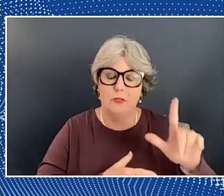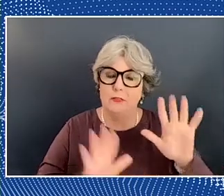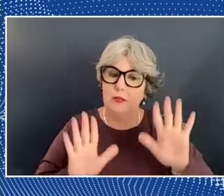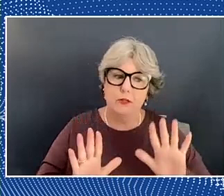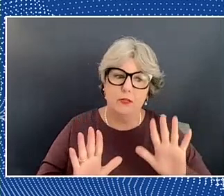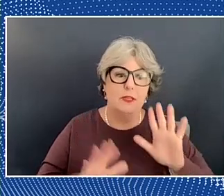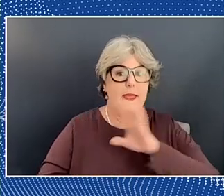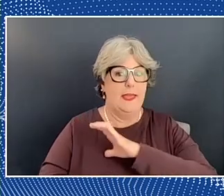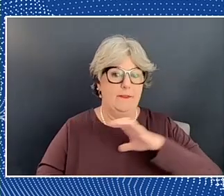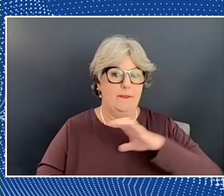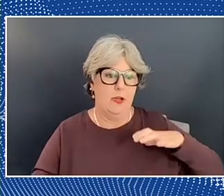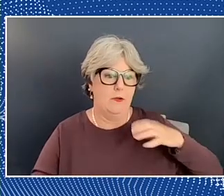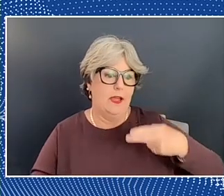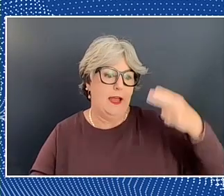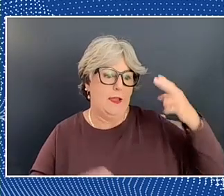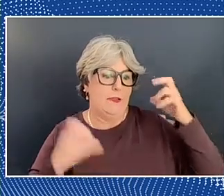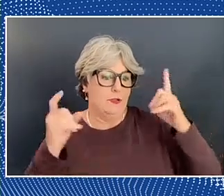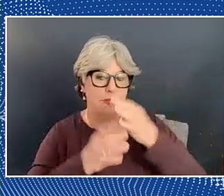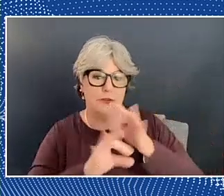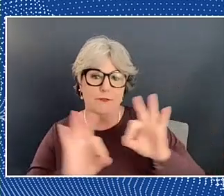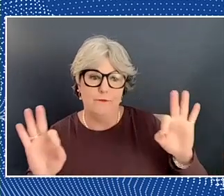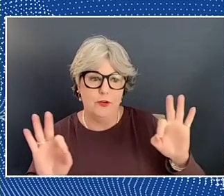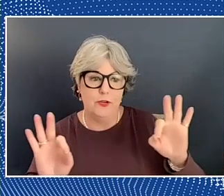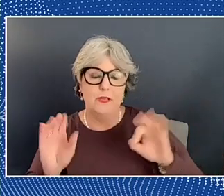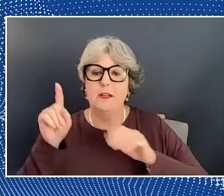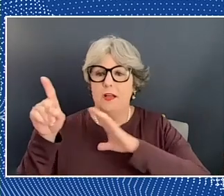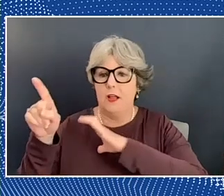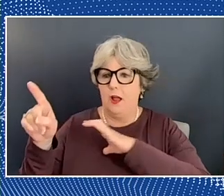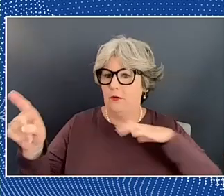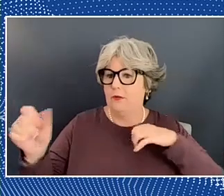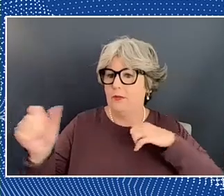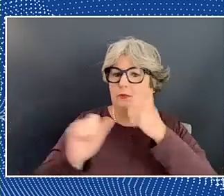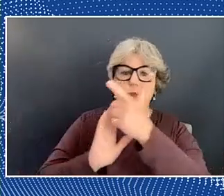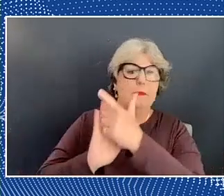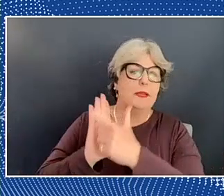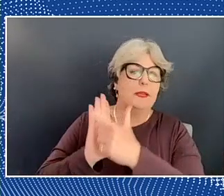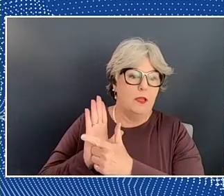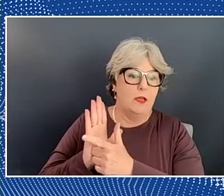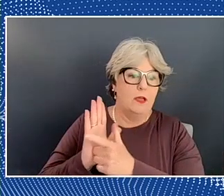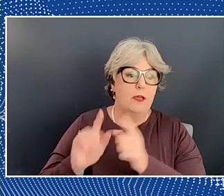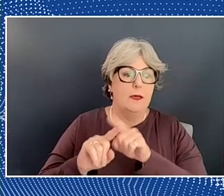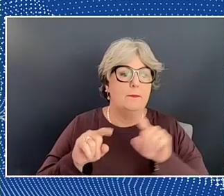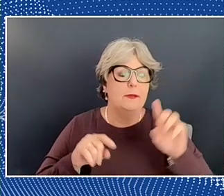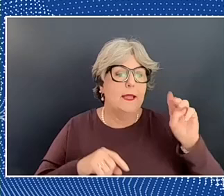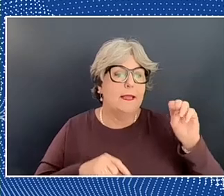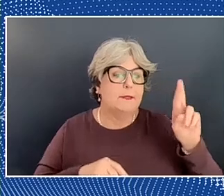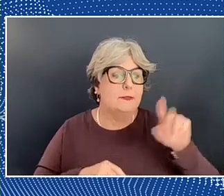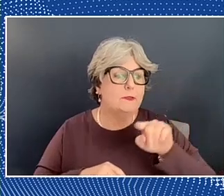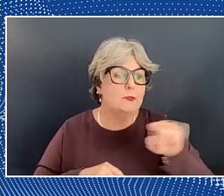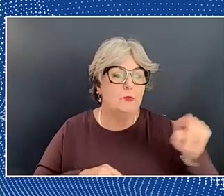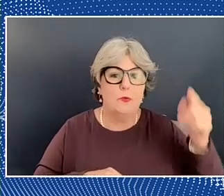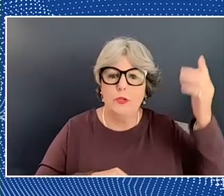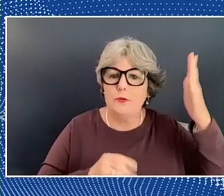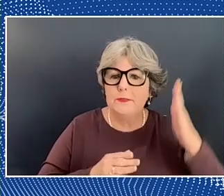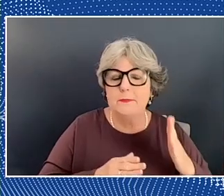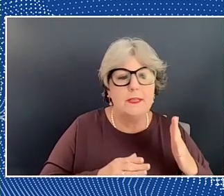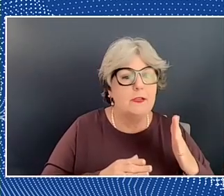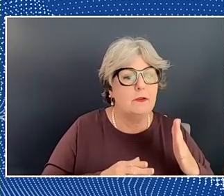higher education free, then they need to pass a law to do it. But as Mr.- as one of your speakers- one of your participants today talked about, I